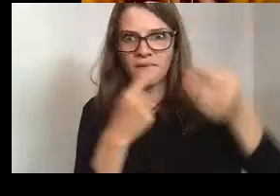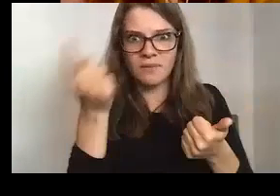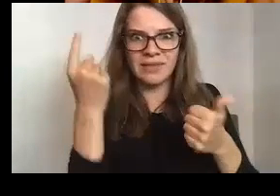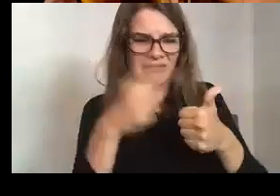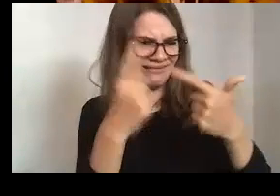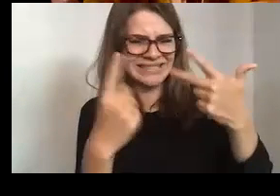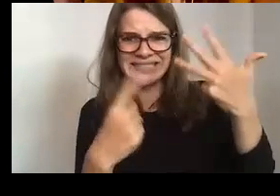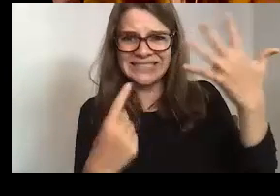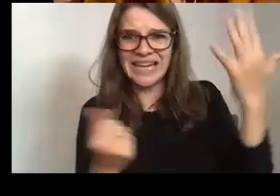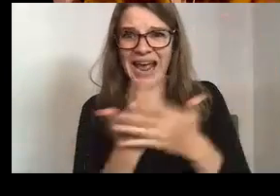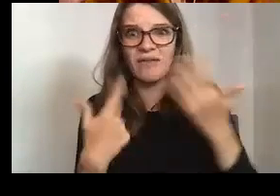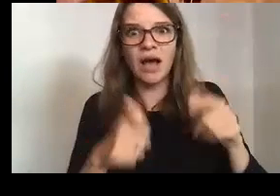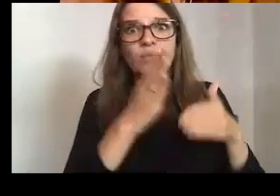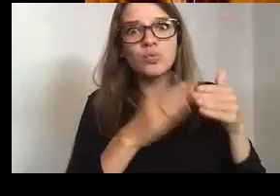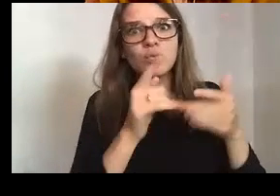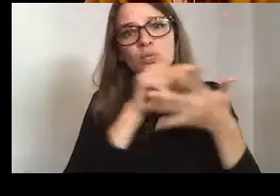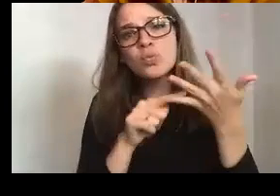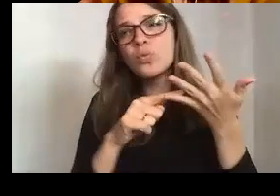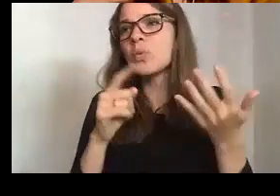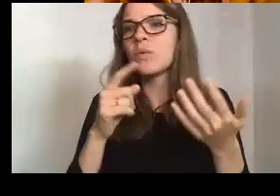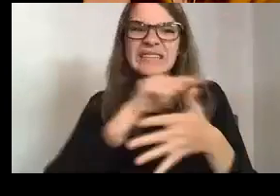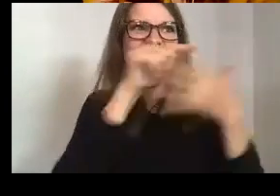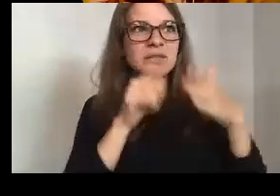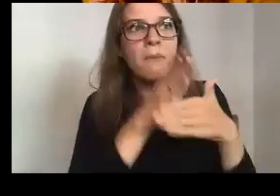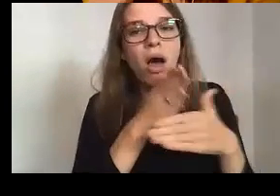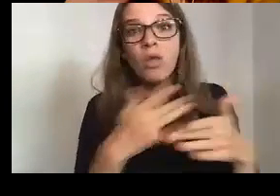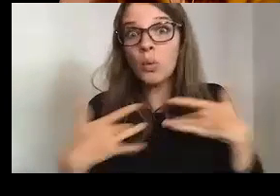all the things you have to get done or that are bothering you or worrying you you know sometimes